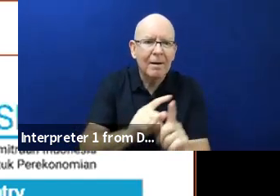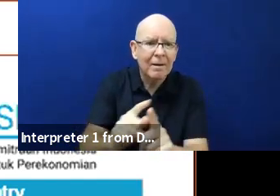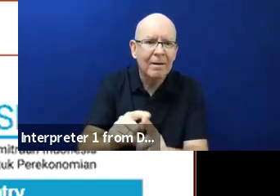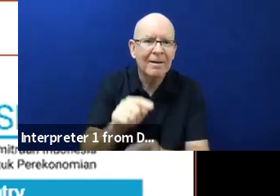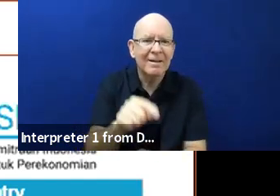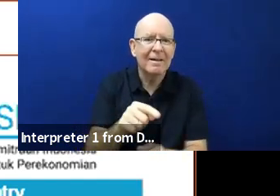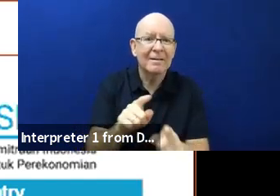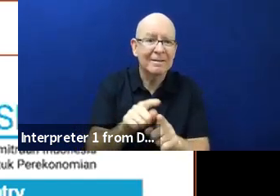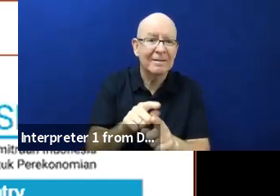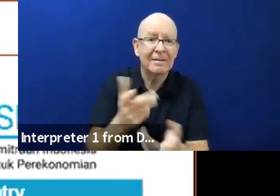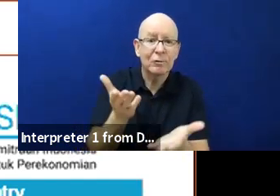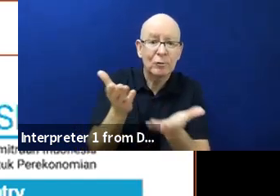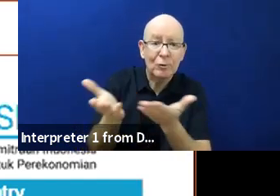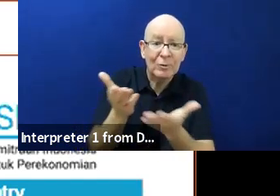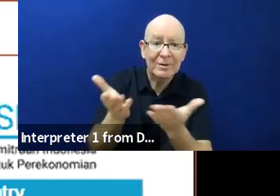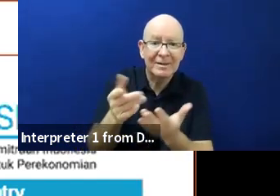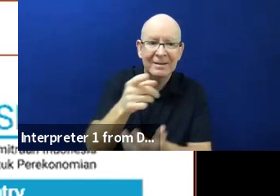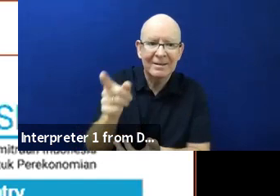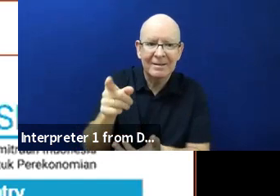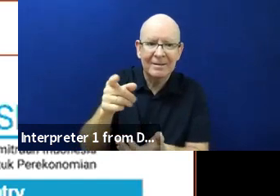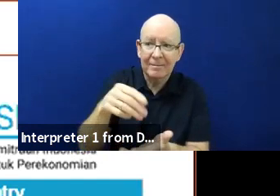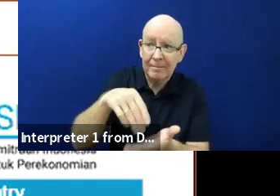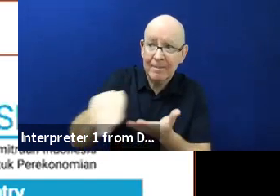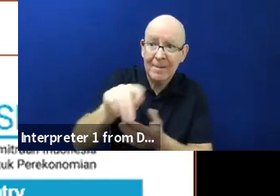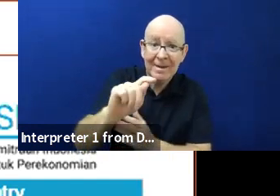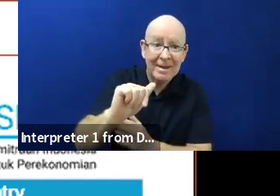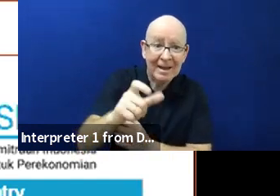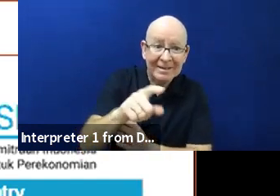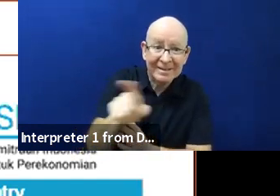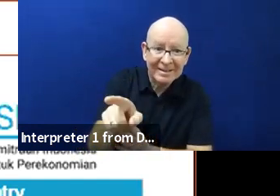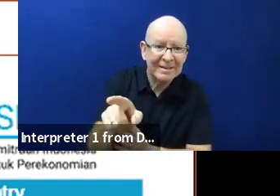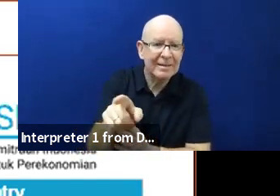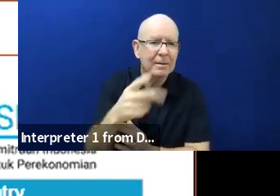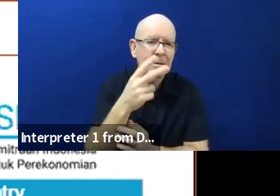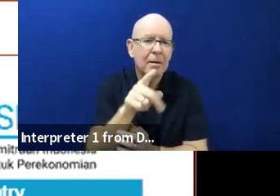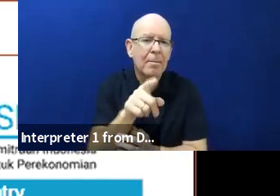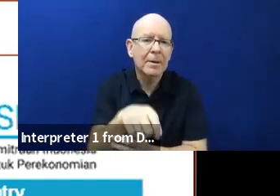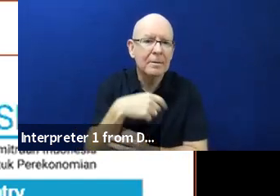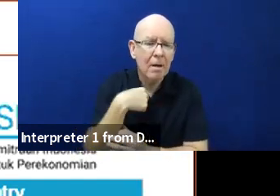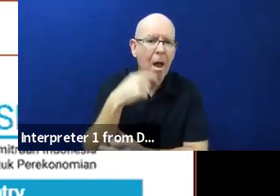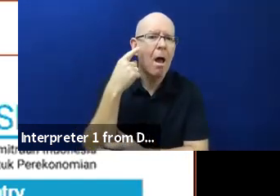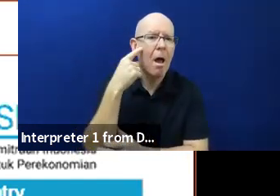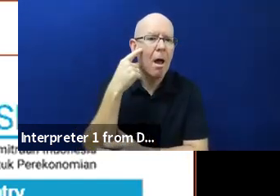identified as having a disability and Indonesia is still in the process of developing such a system.